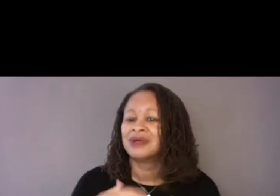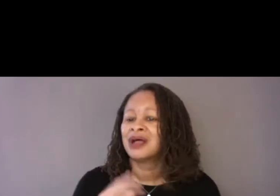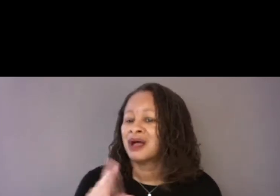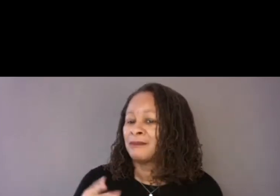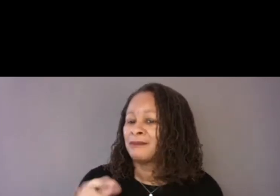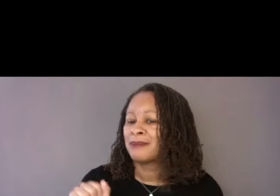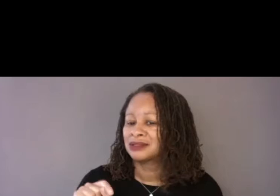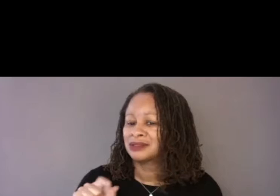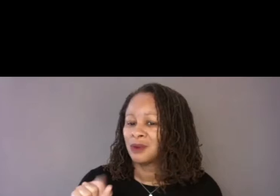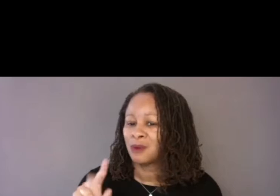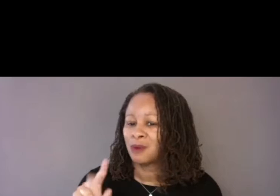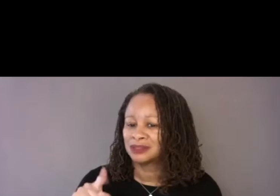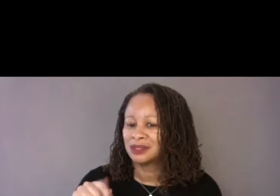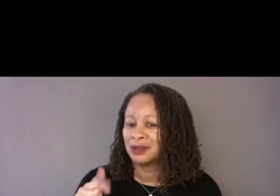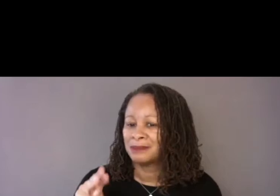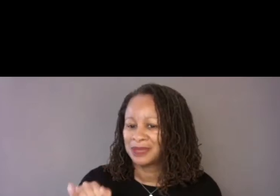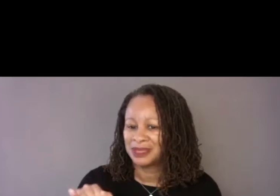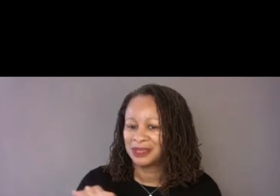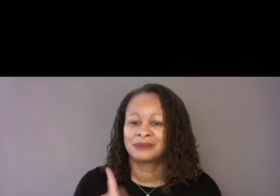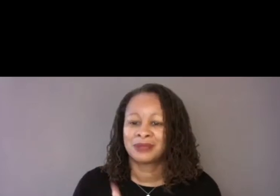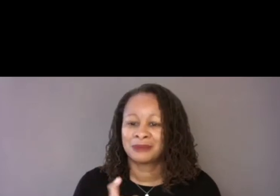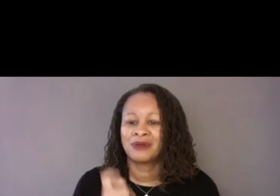who have been stewards of this land for generations.